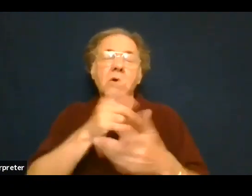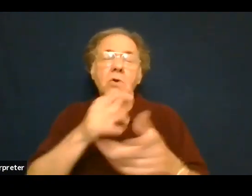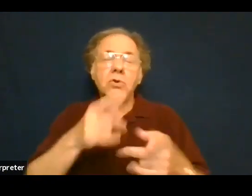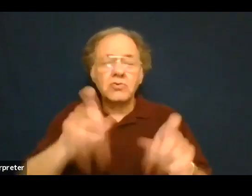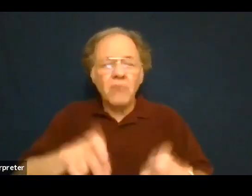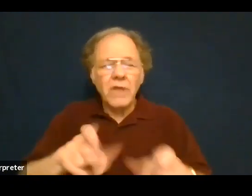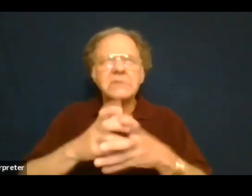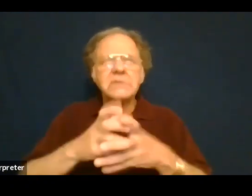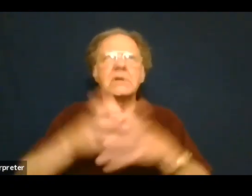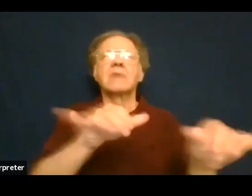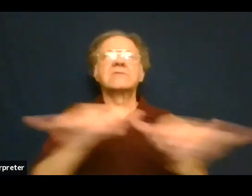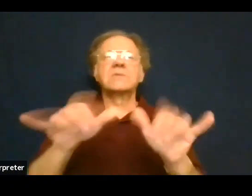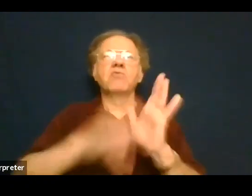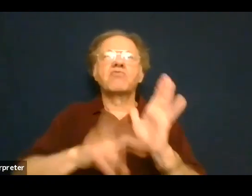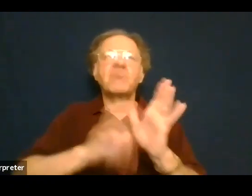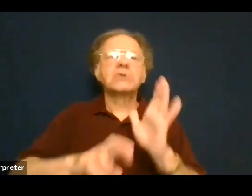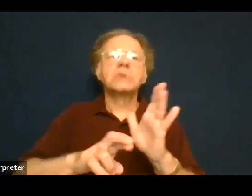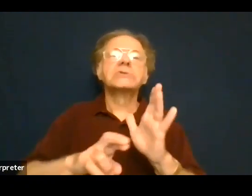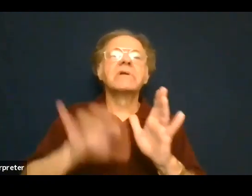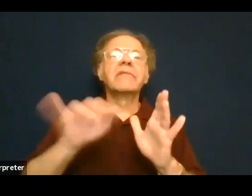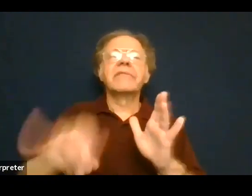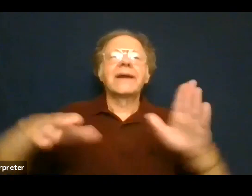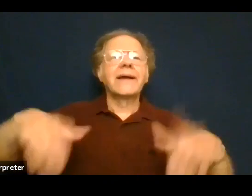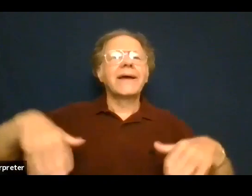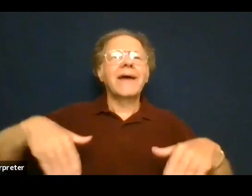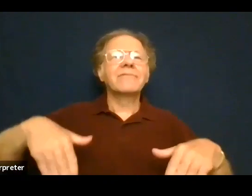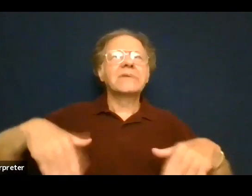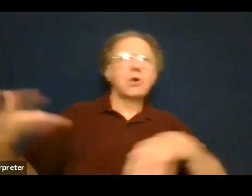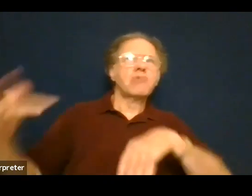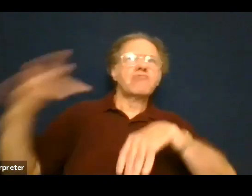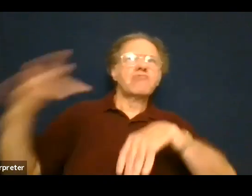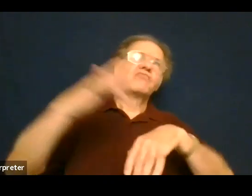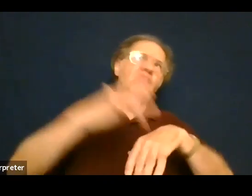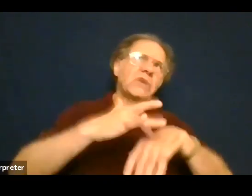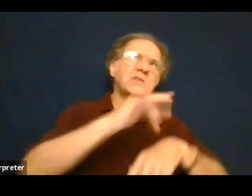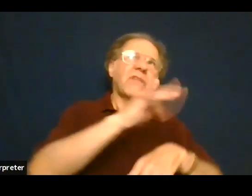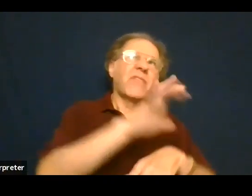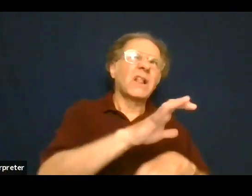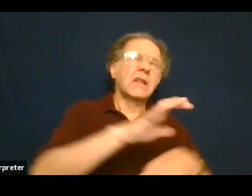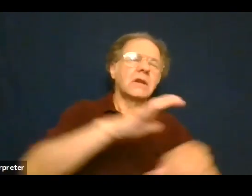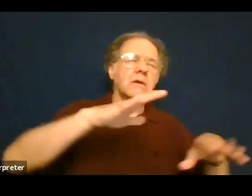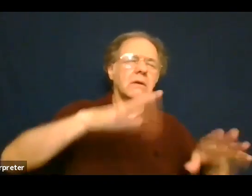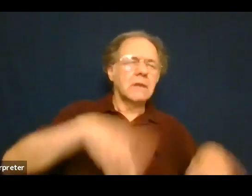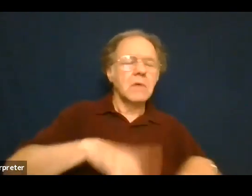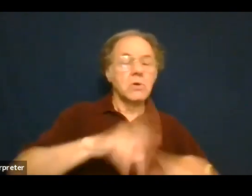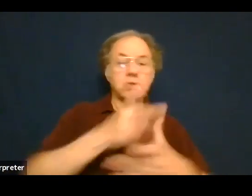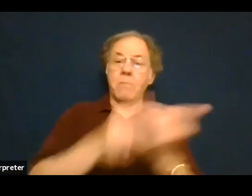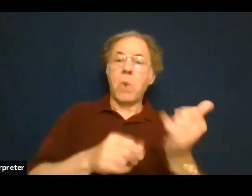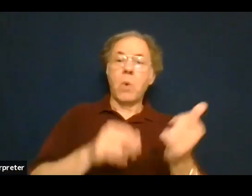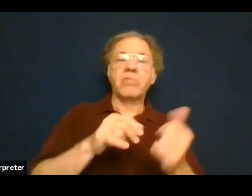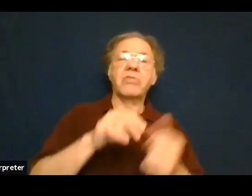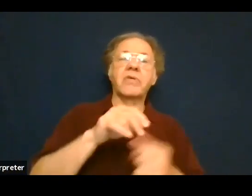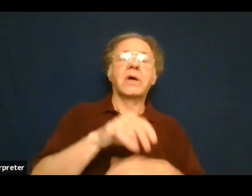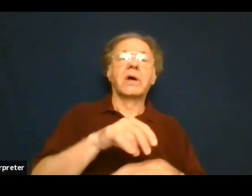coming along, which haven't quite reached the clinic yet. So I think that both of those forms of Usher are actually very well represented